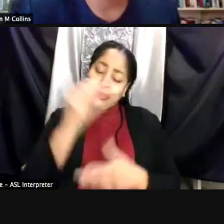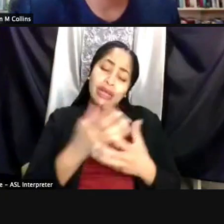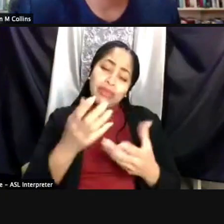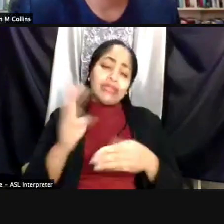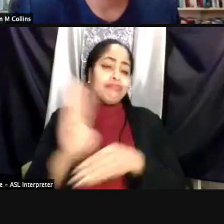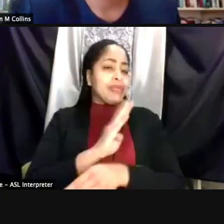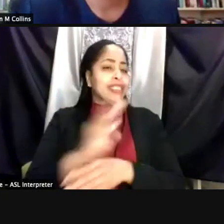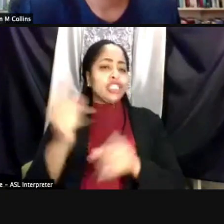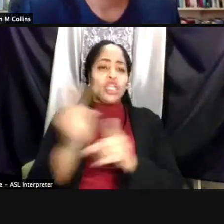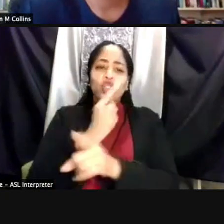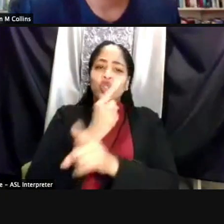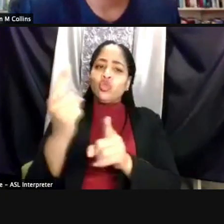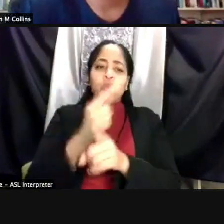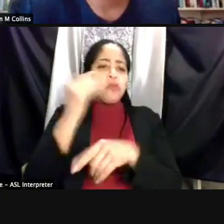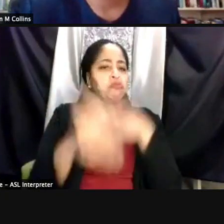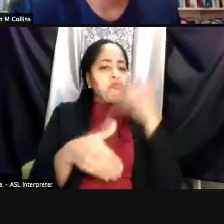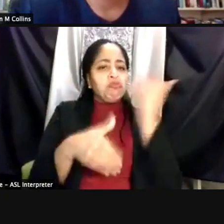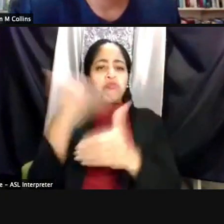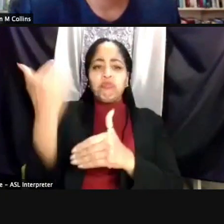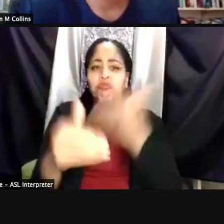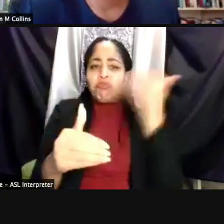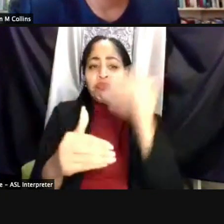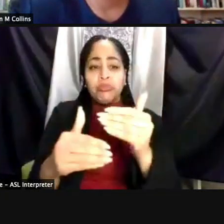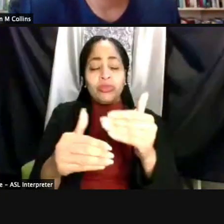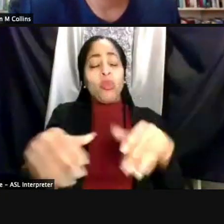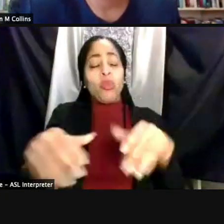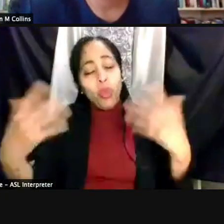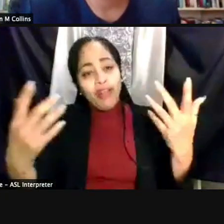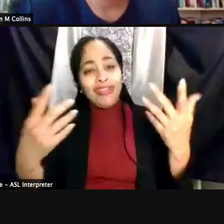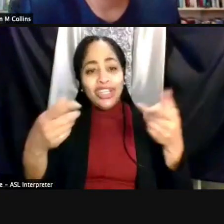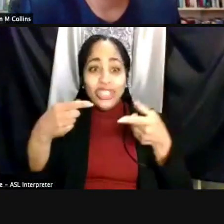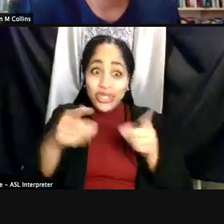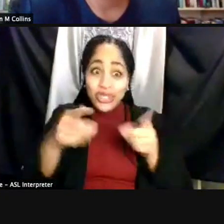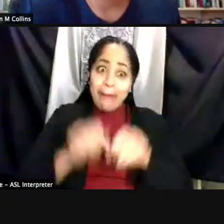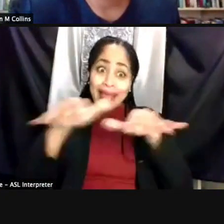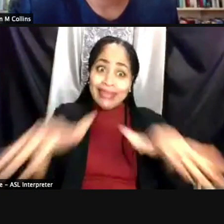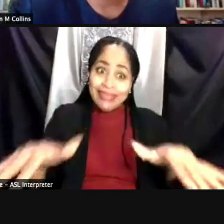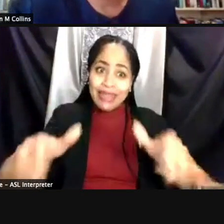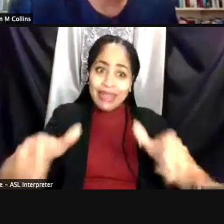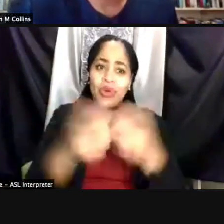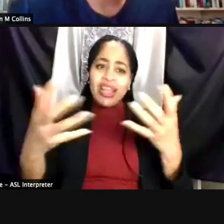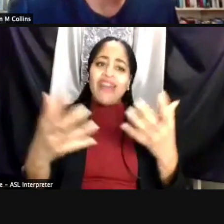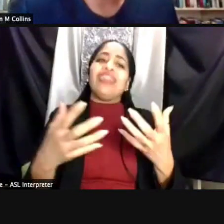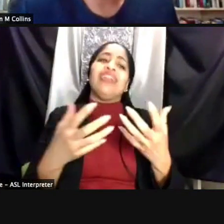at least business as usual during the pandemic without a lot of disruptions of care or elective procedures.